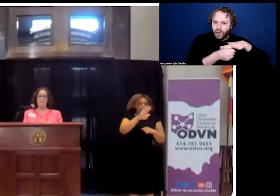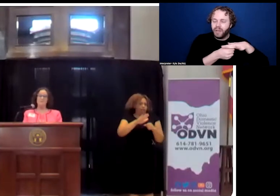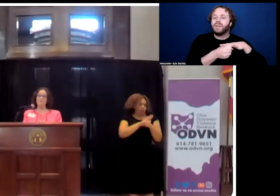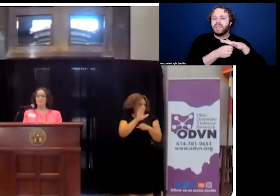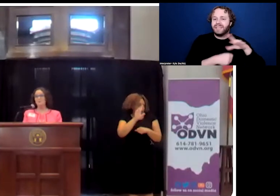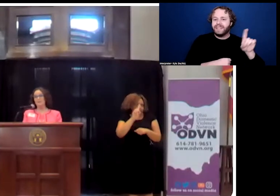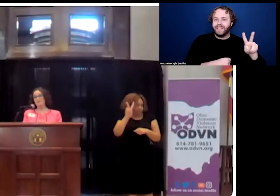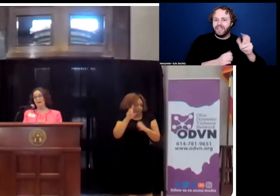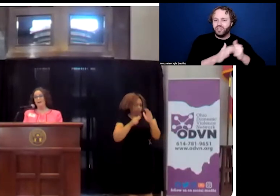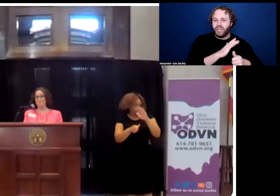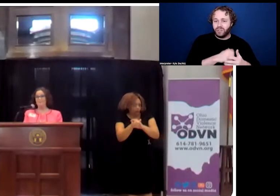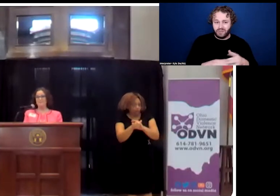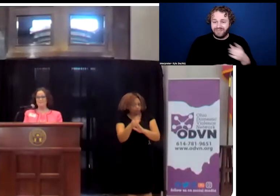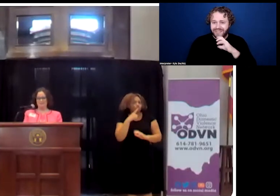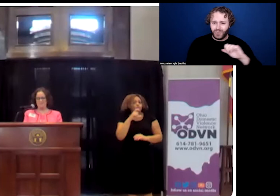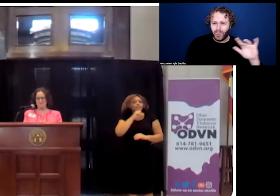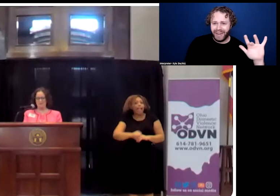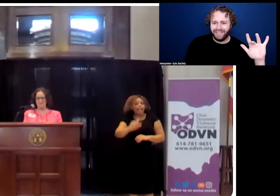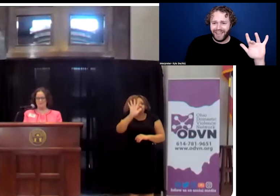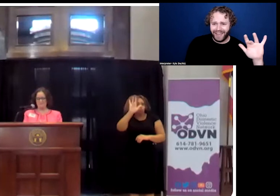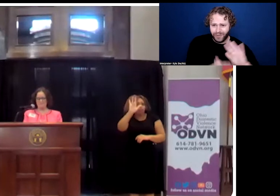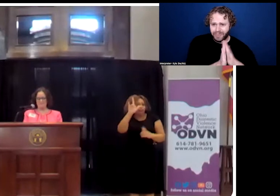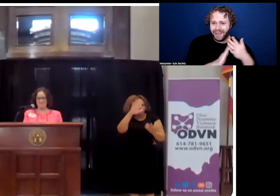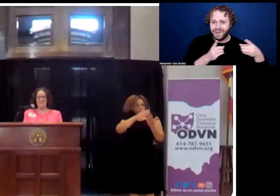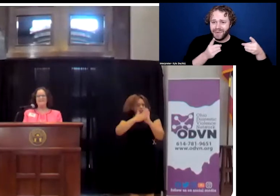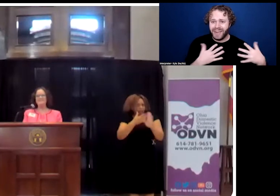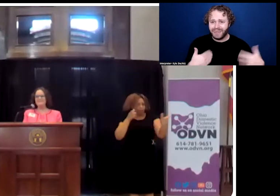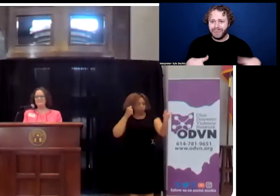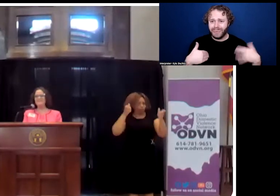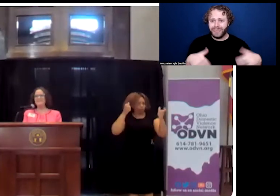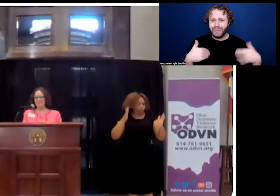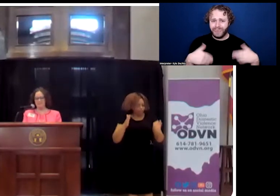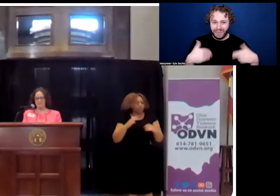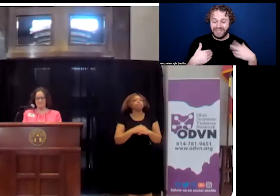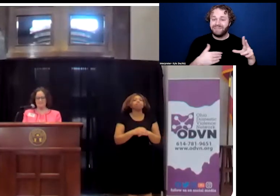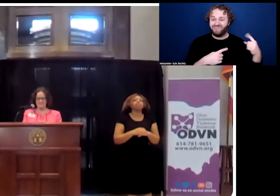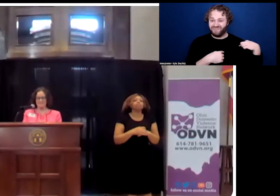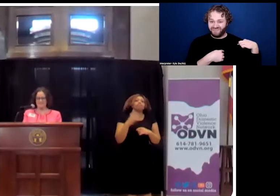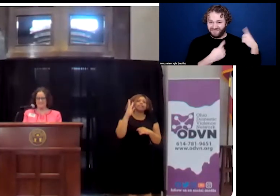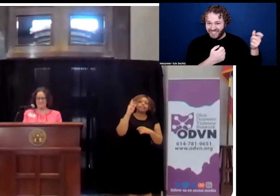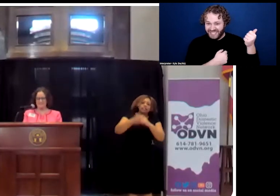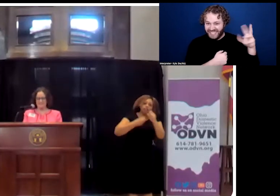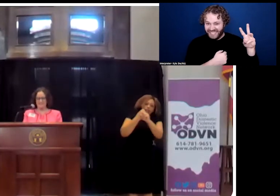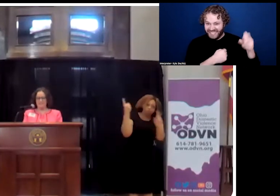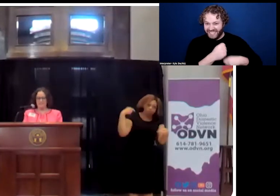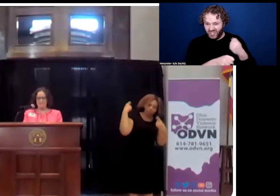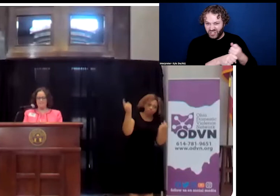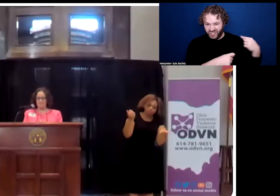She was only 25 when she became the director. In the 16 years since then, she's built